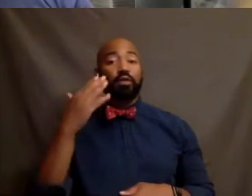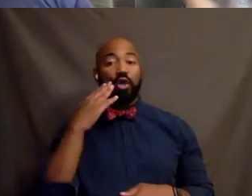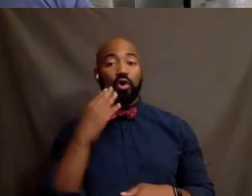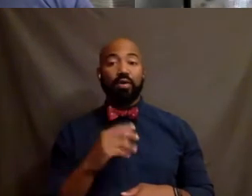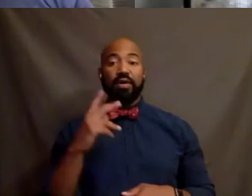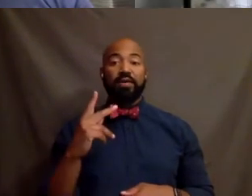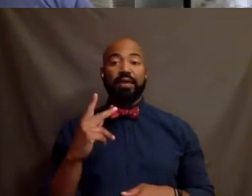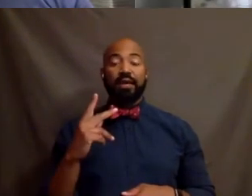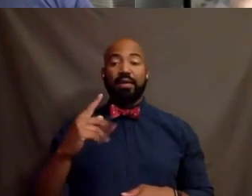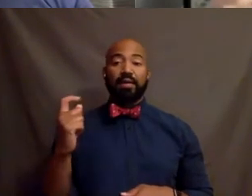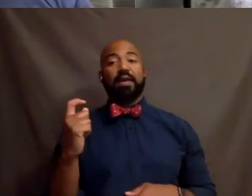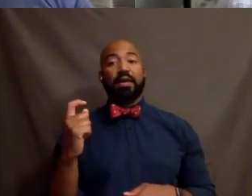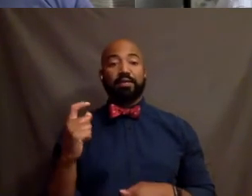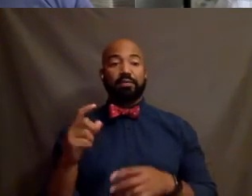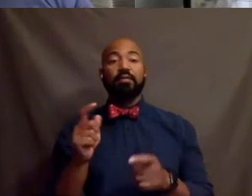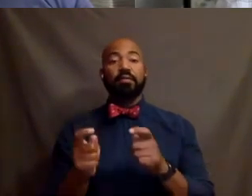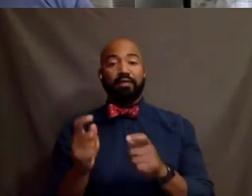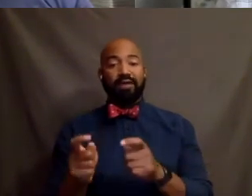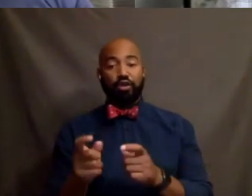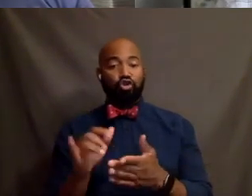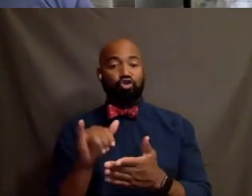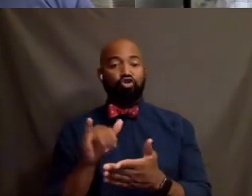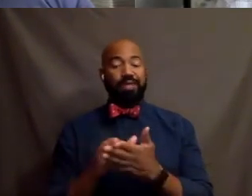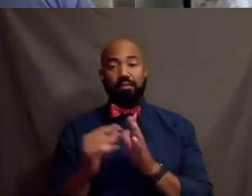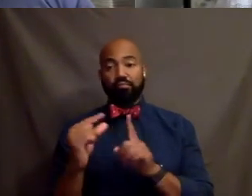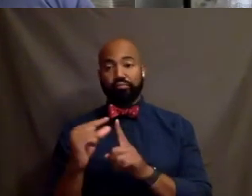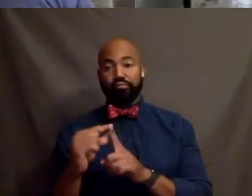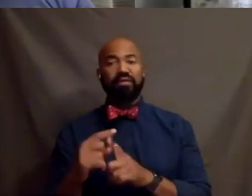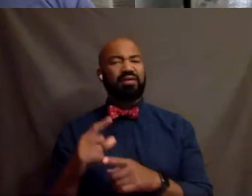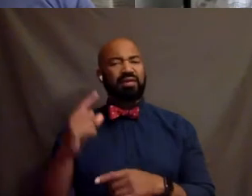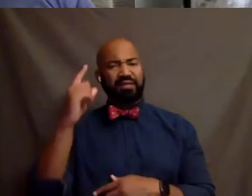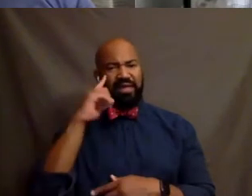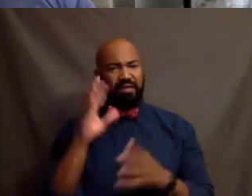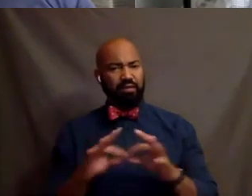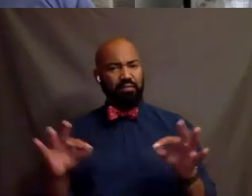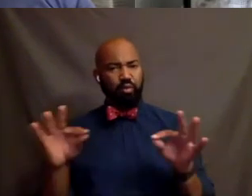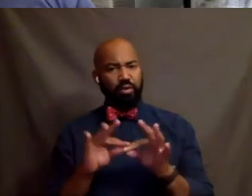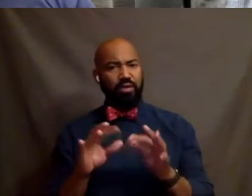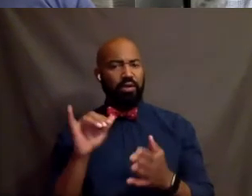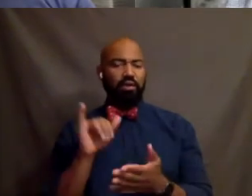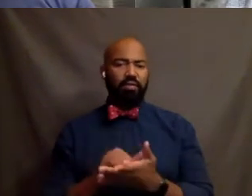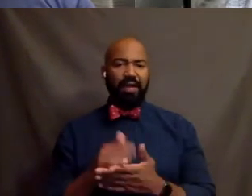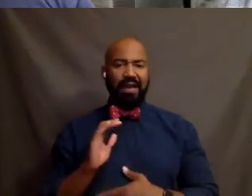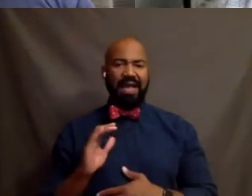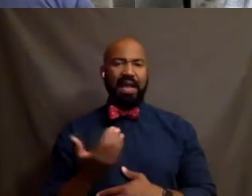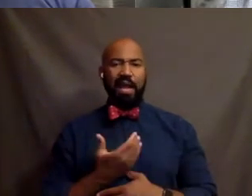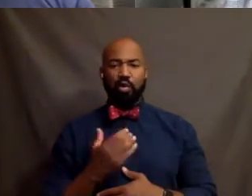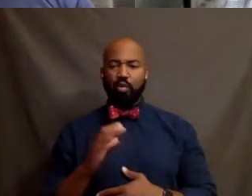so I encourage folks to read that comment 'cause I think it's really critical that sometimes our care gets delayed or stopped